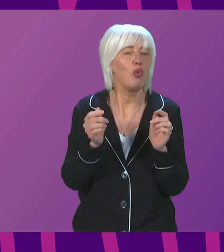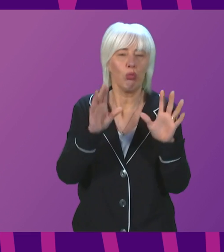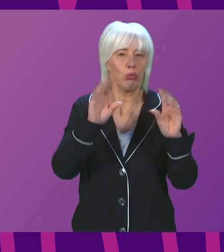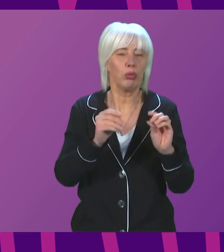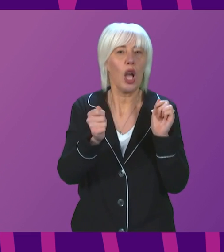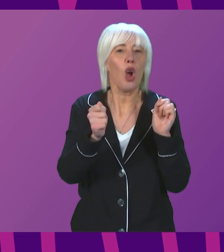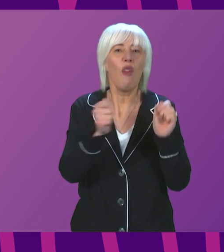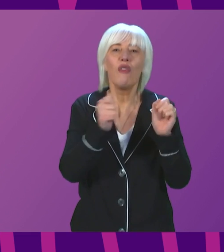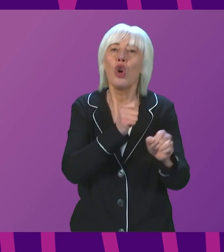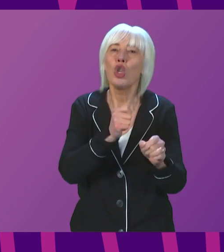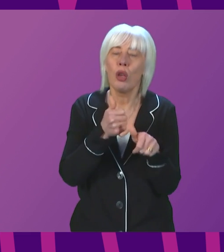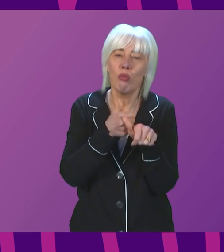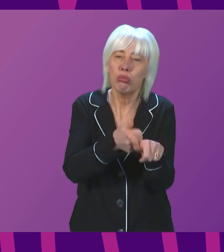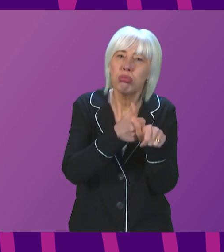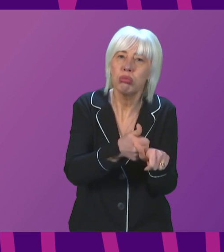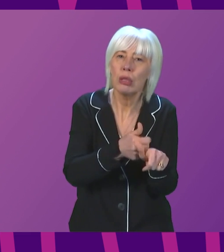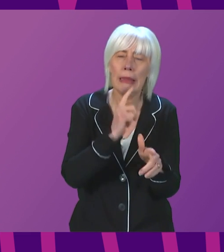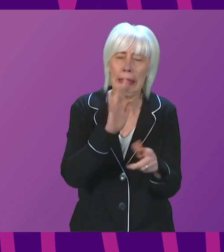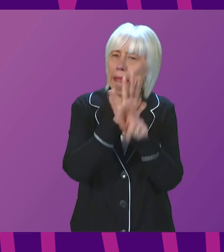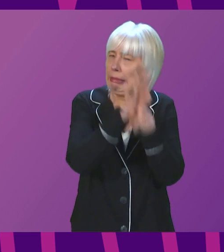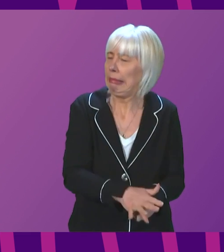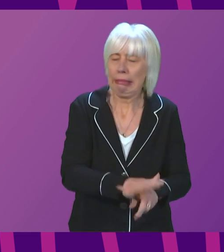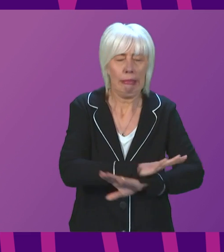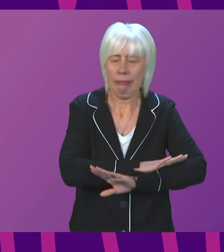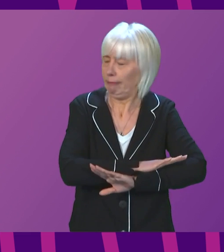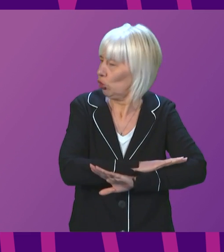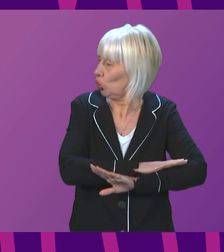They are harmful, discriminatory practices that have no place whatsoever in our society.